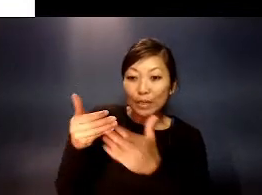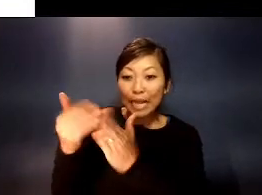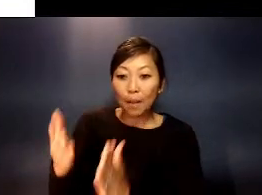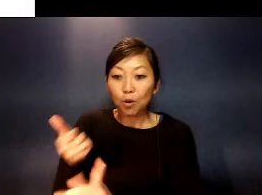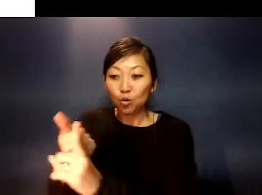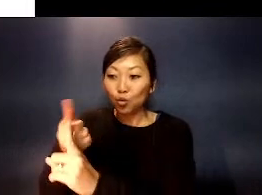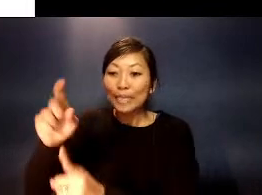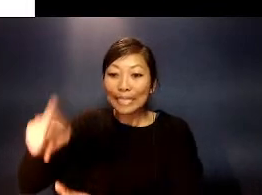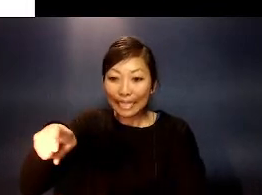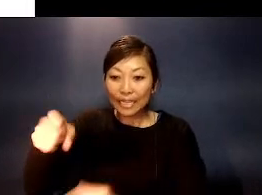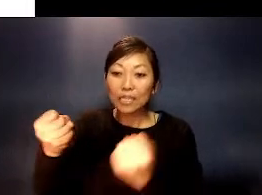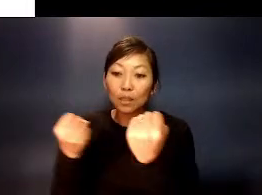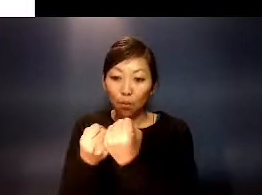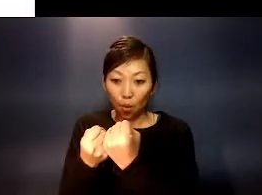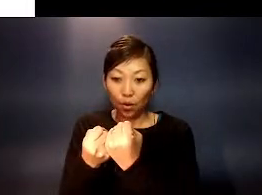USUALLY DONATED FROM PERSONAL ITEMS TO FOOD, CLOTHING.